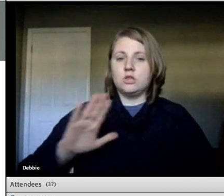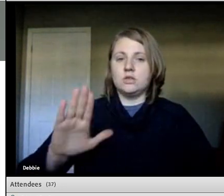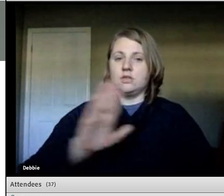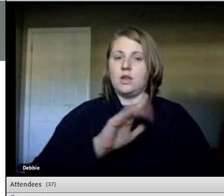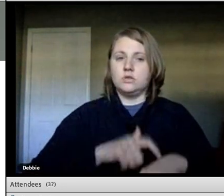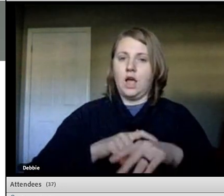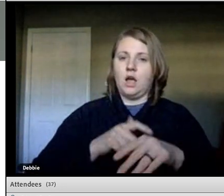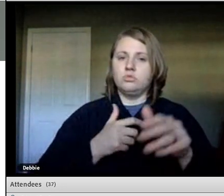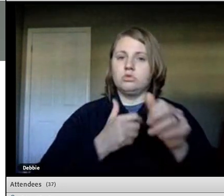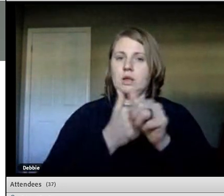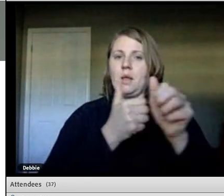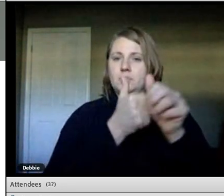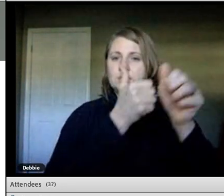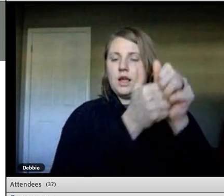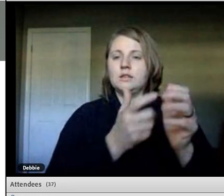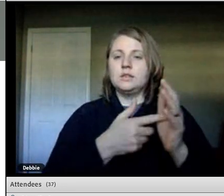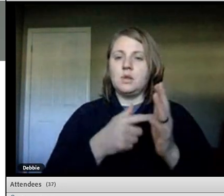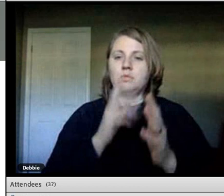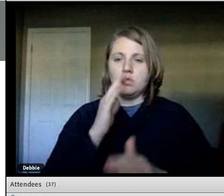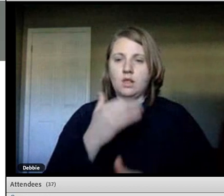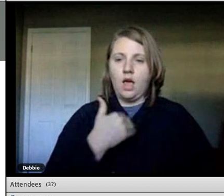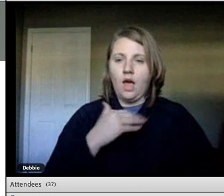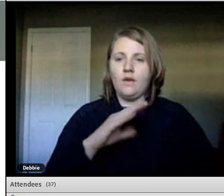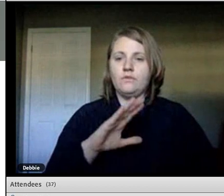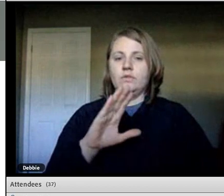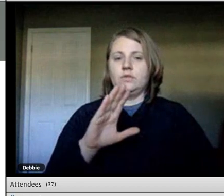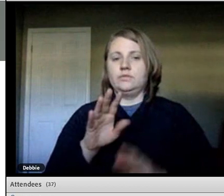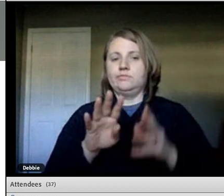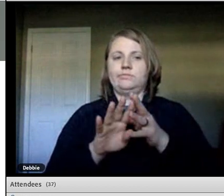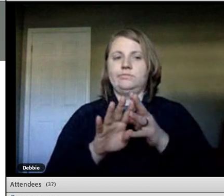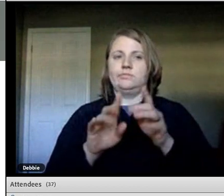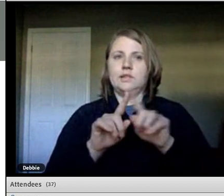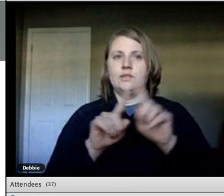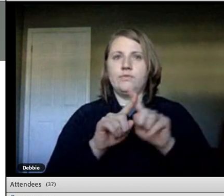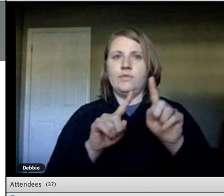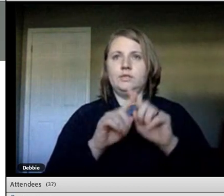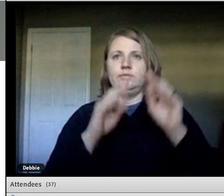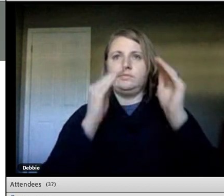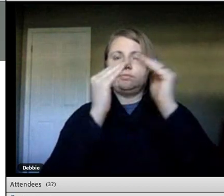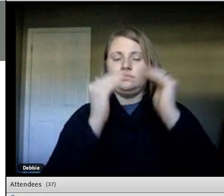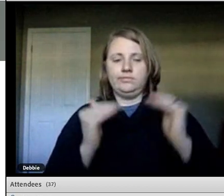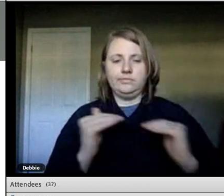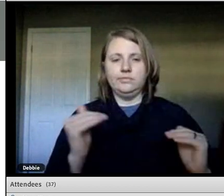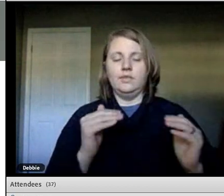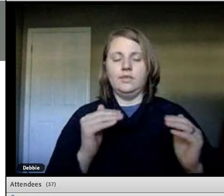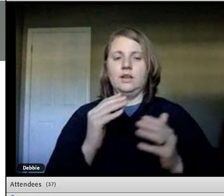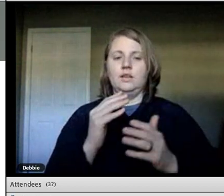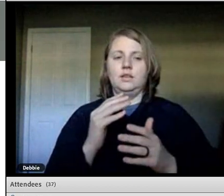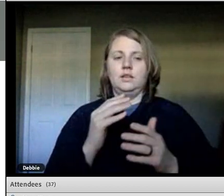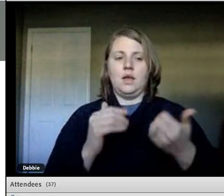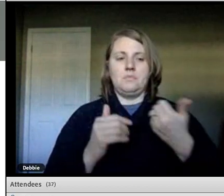Sometimes you have branches where maybe myself and Bob added different functionality to it, and it kind of spreads out,